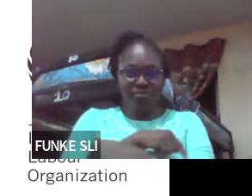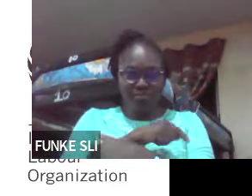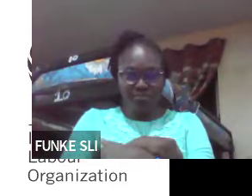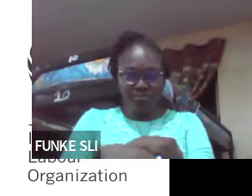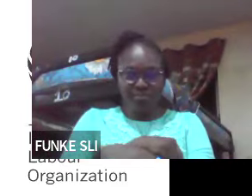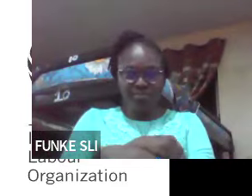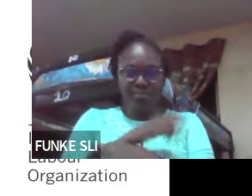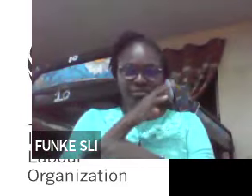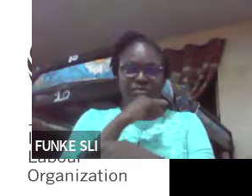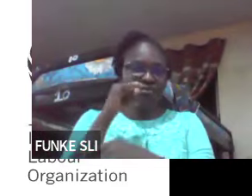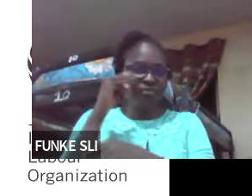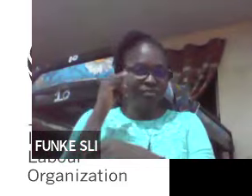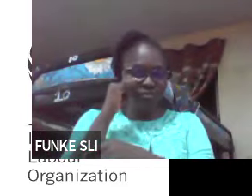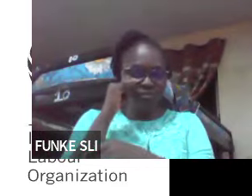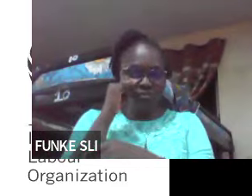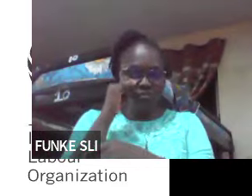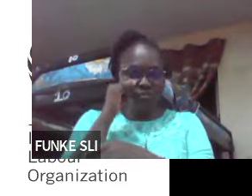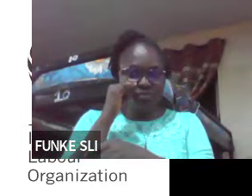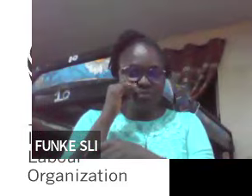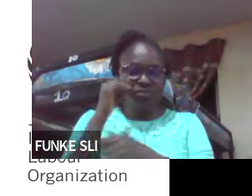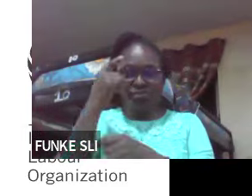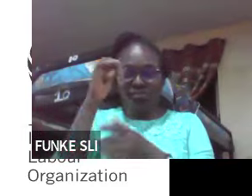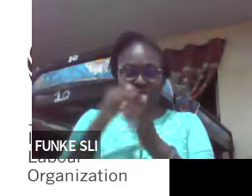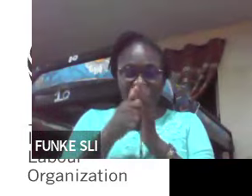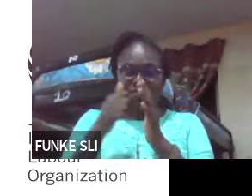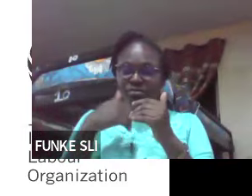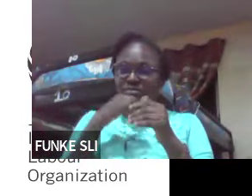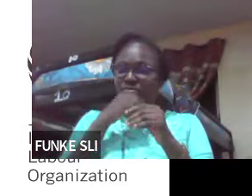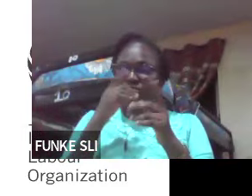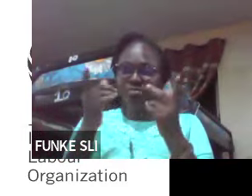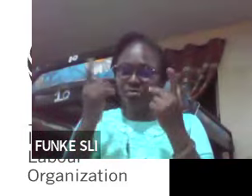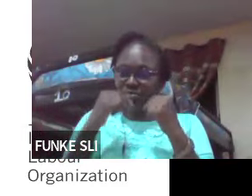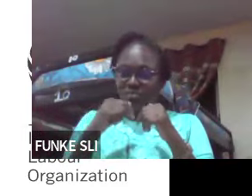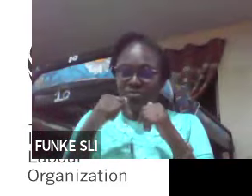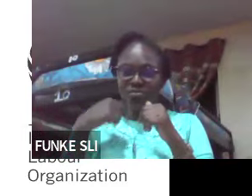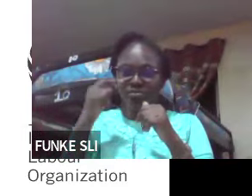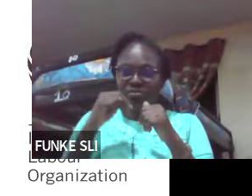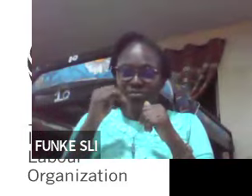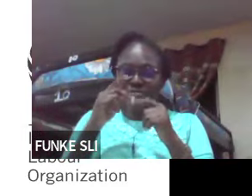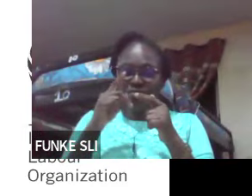Ima Chima: and yesterday. And then for those who haven't attended at all, we need to figure out.